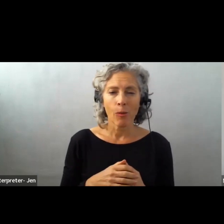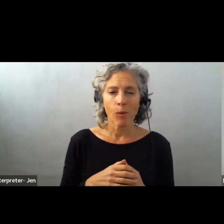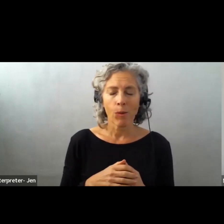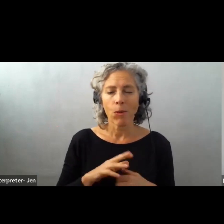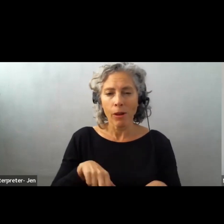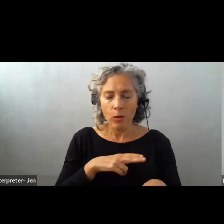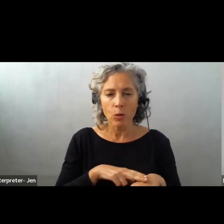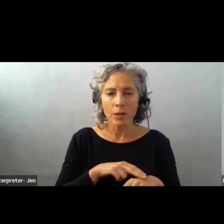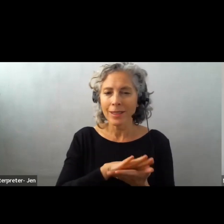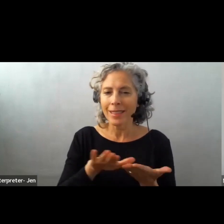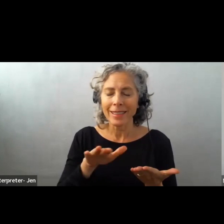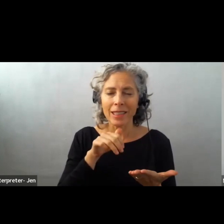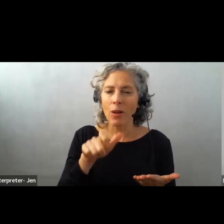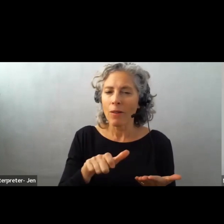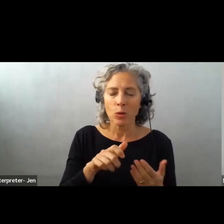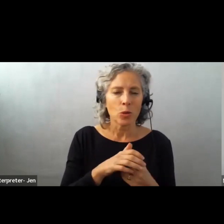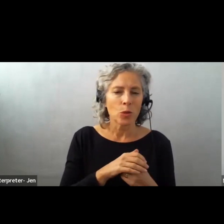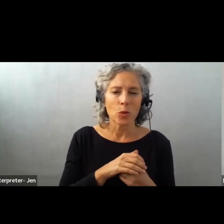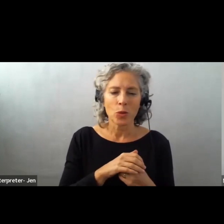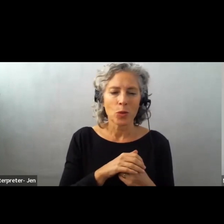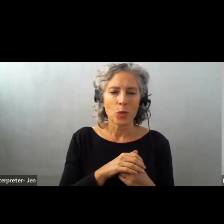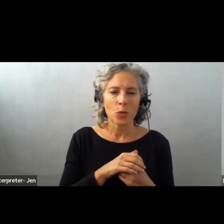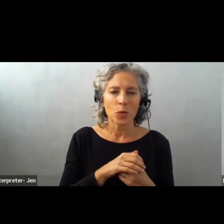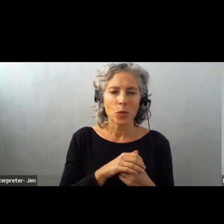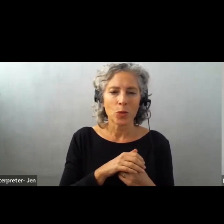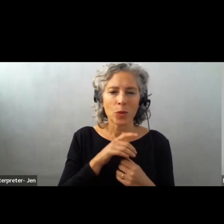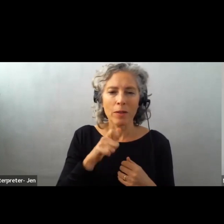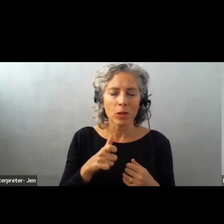it's nice not having a nice not having to wear dress clothes. I